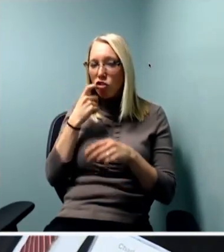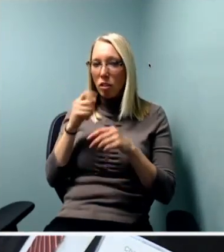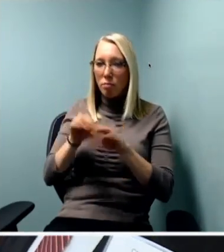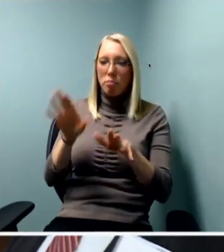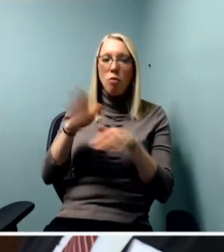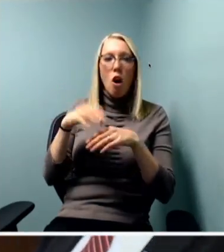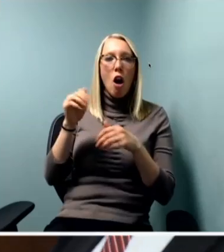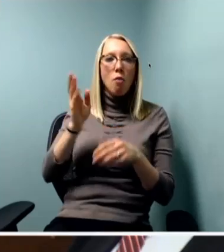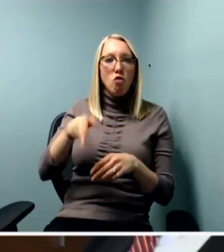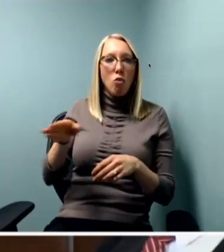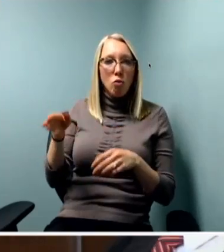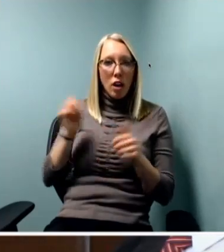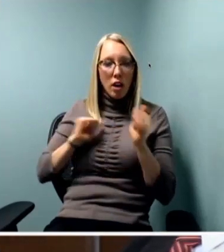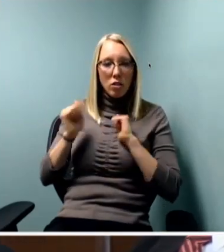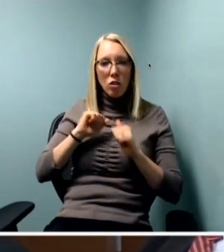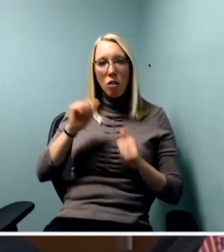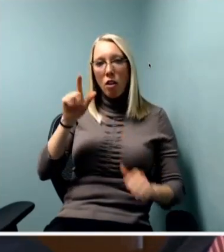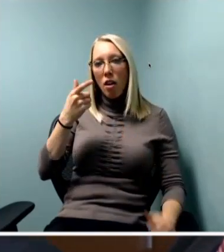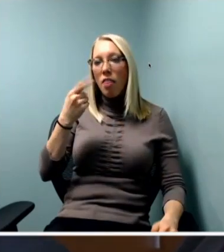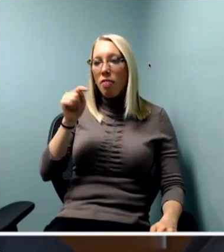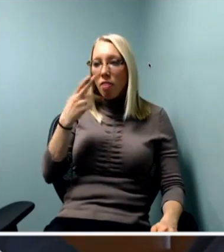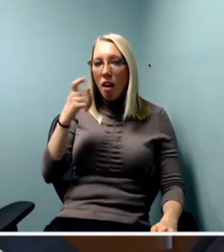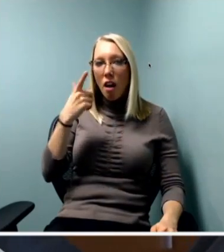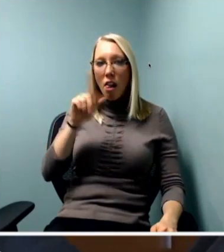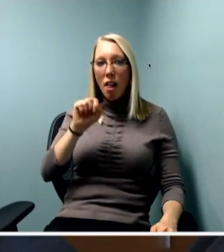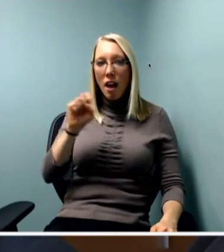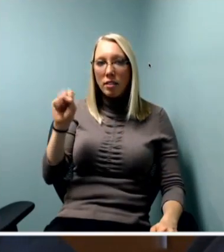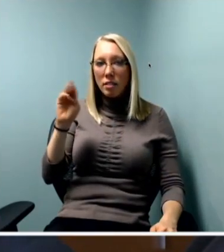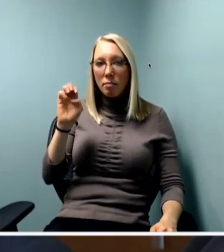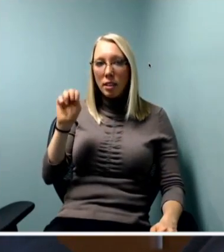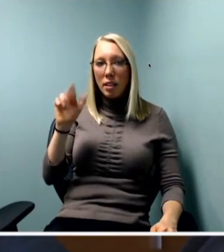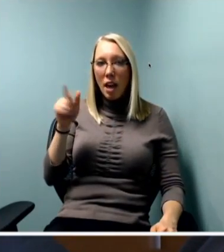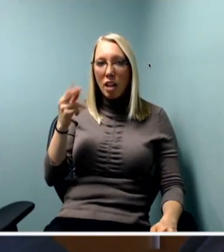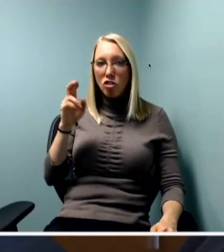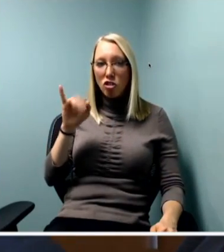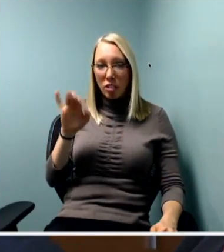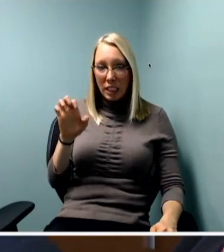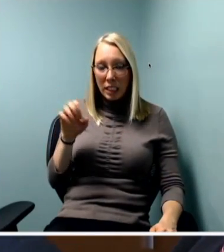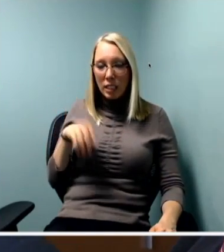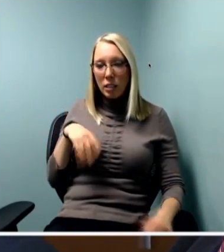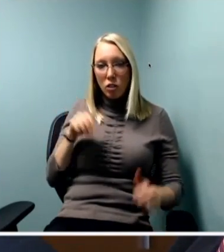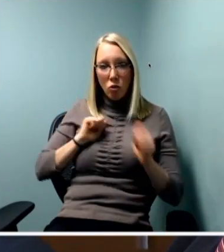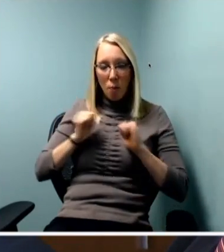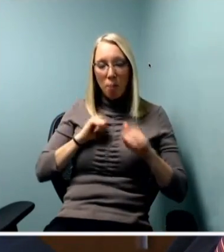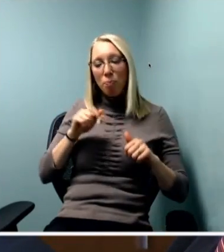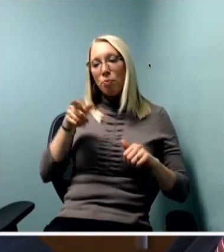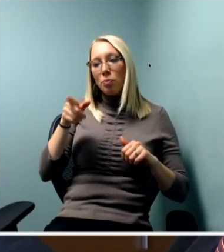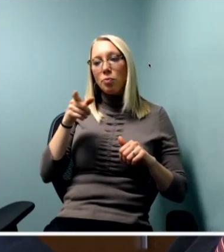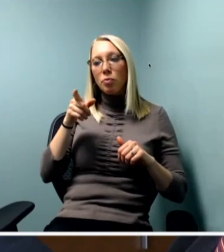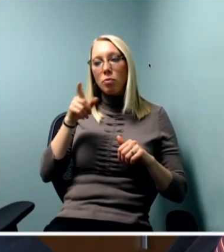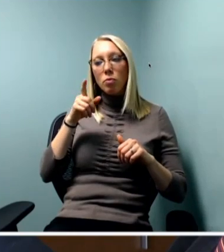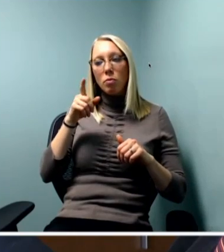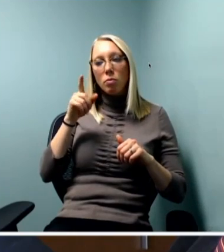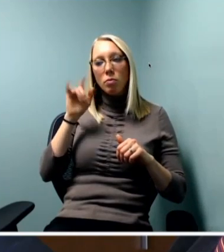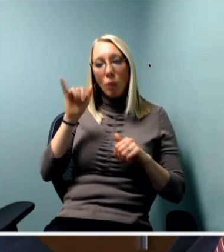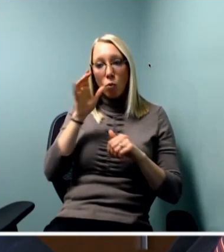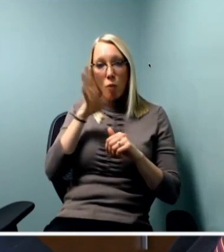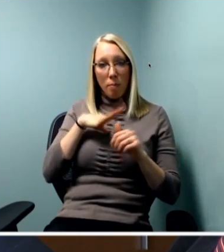and traditionally the young woman in that is someone who seems very fragile,